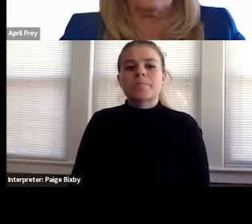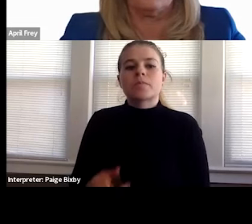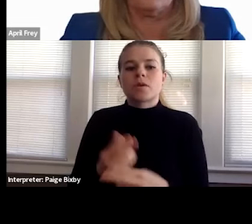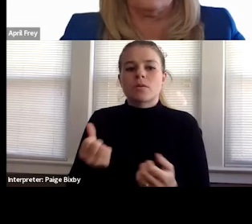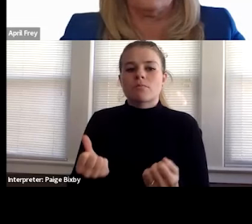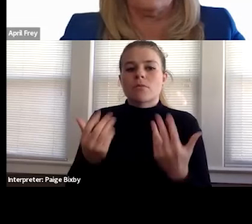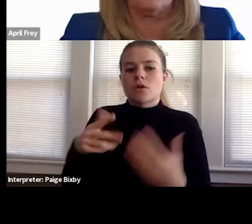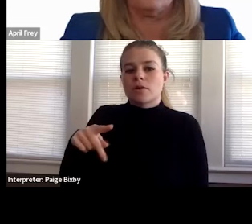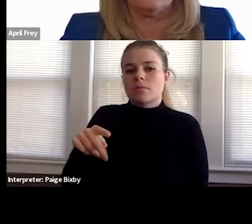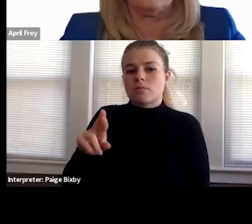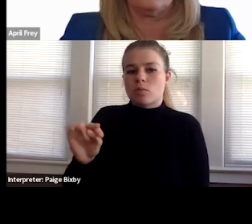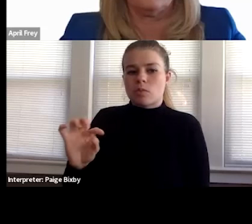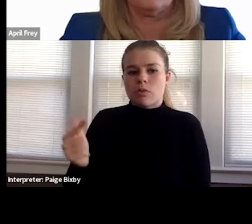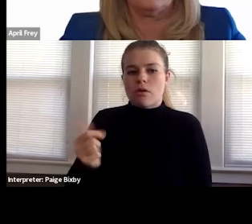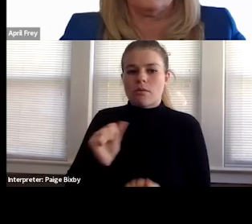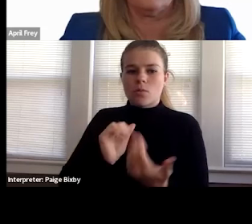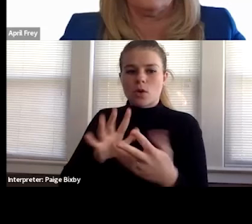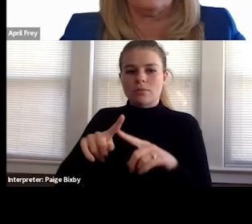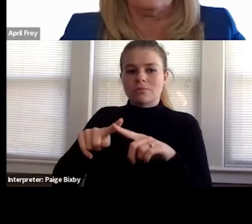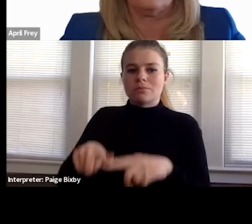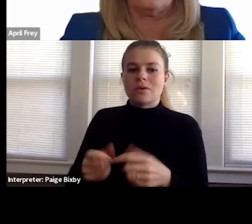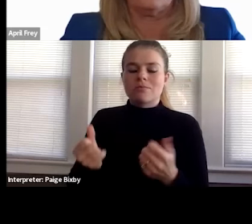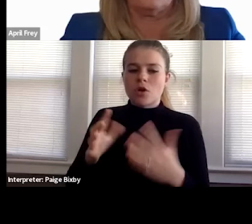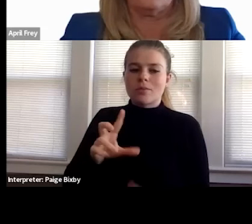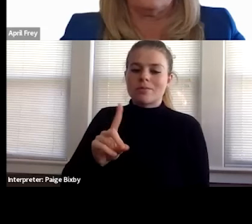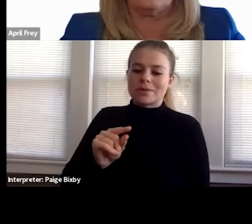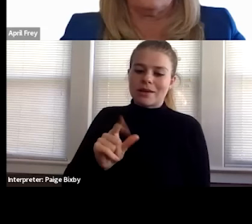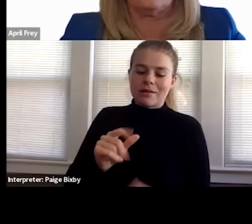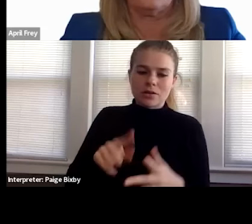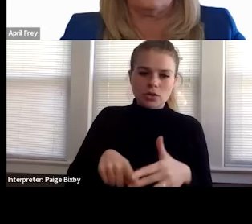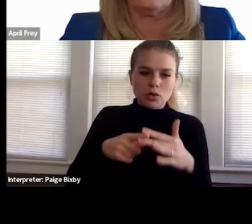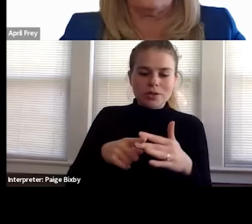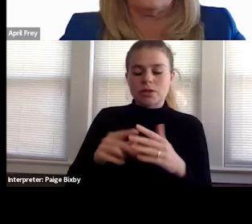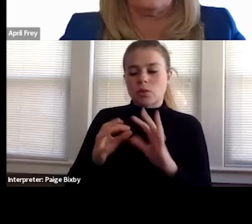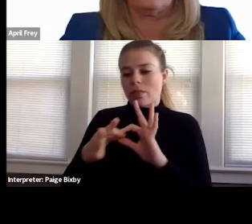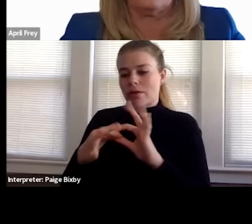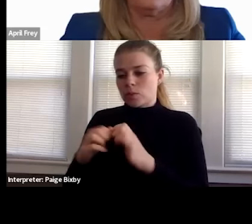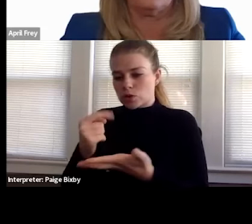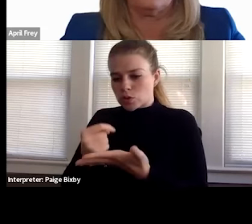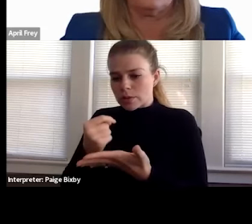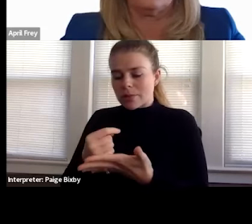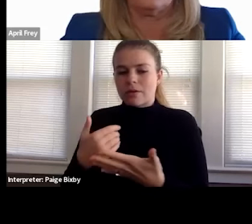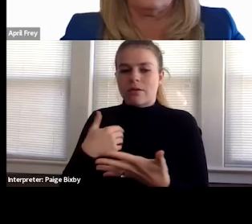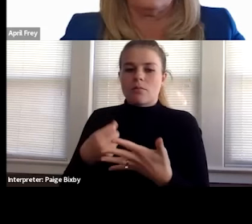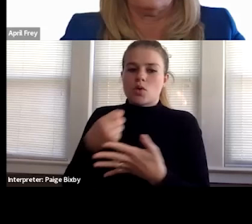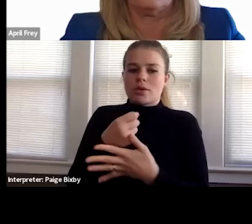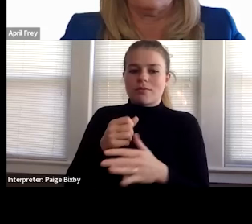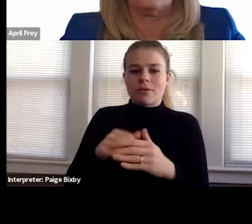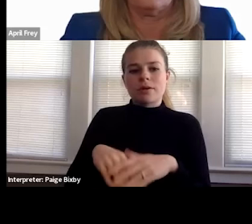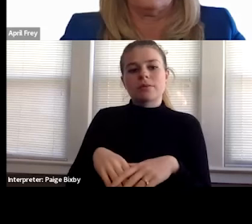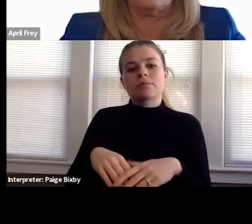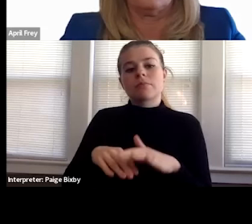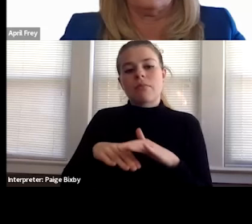that relies on multiple data sources and building relationships with treatment to have priority access to assessments with warm handoffs.